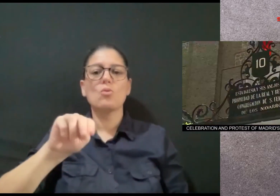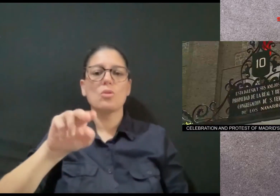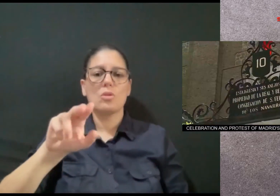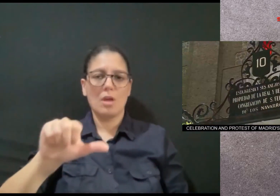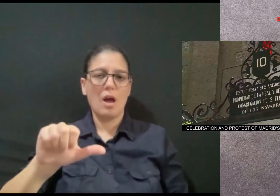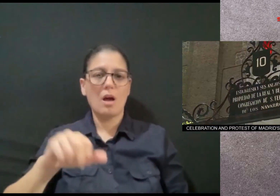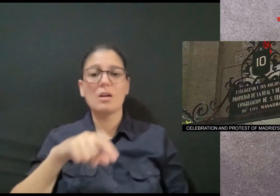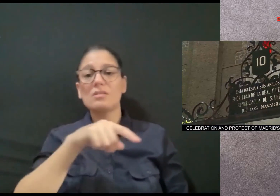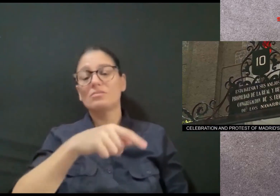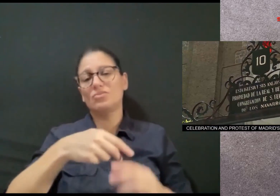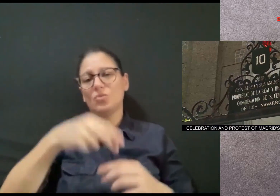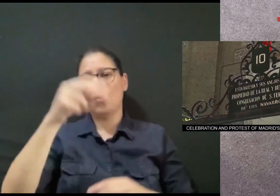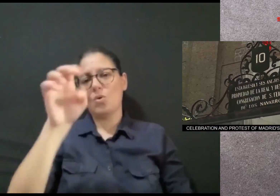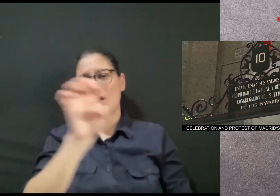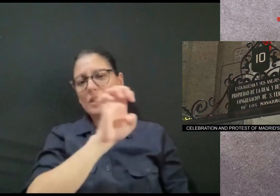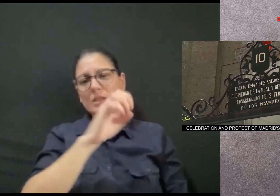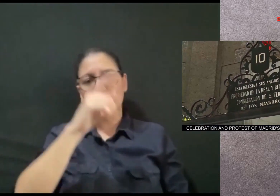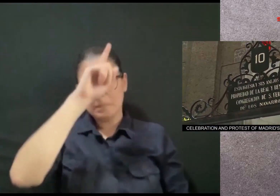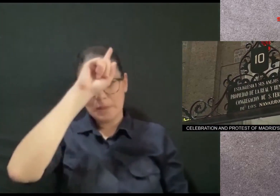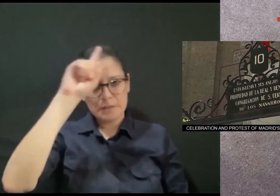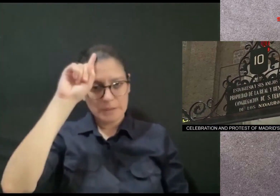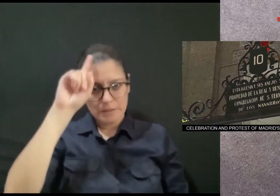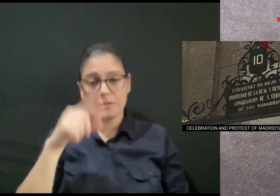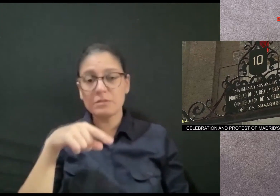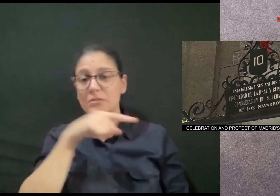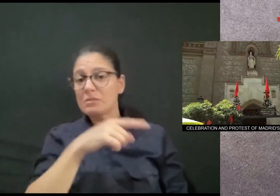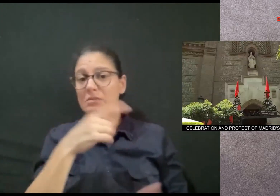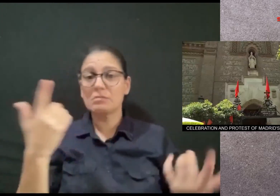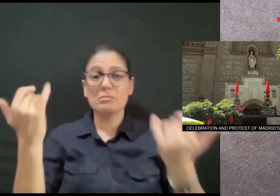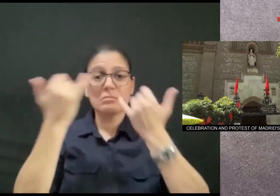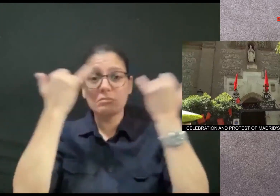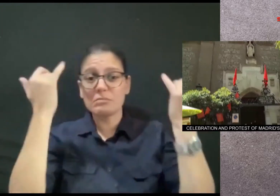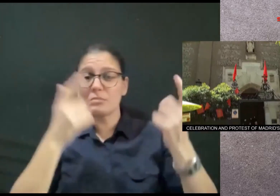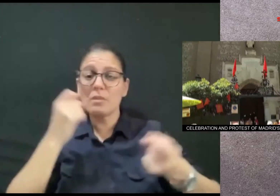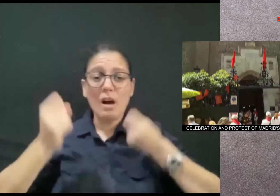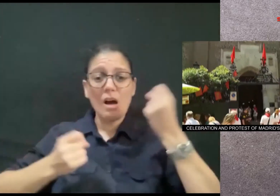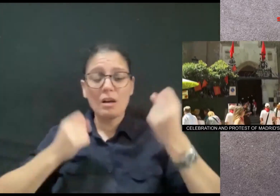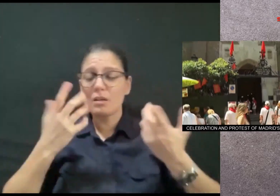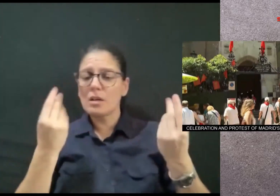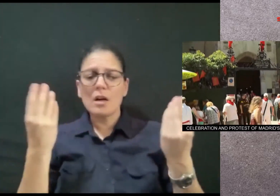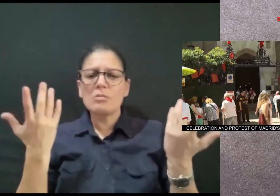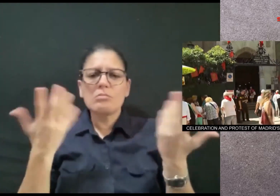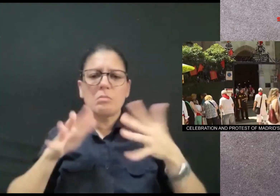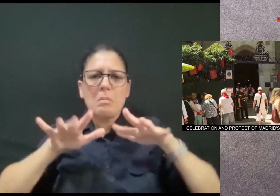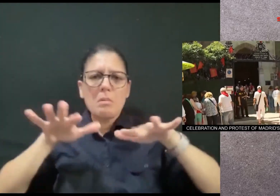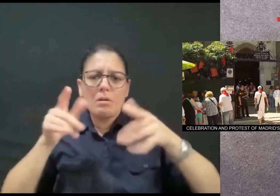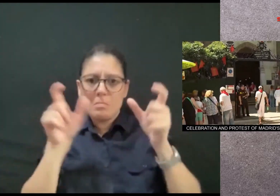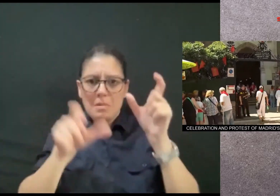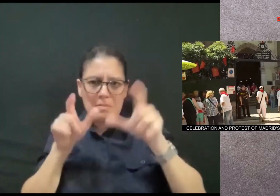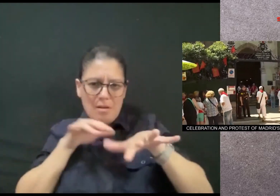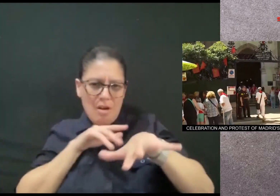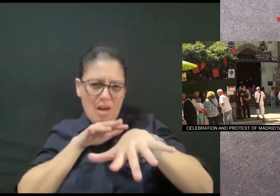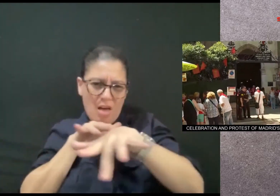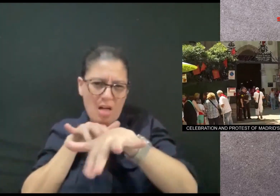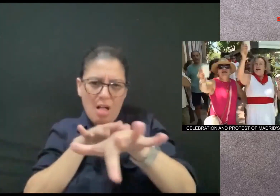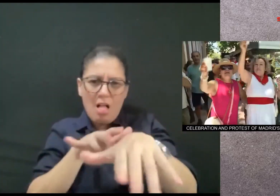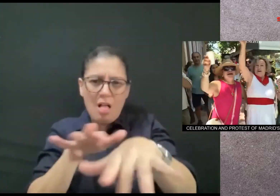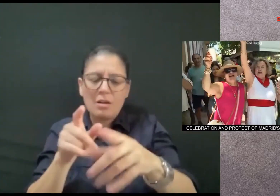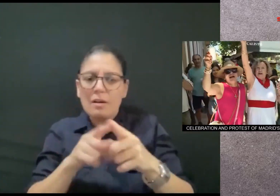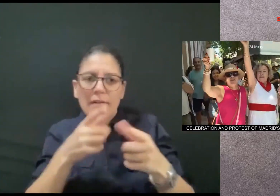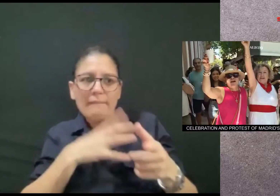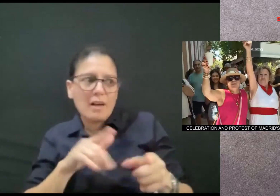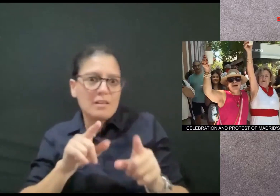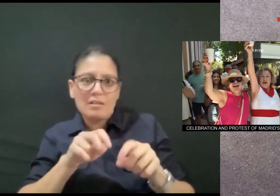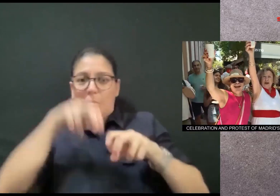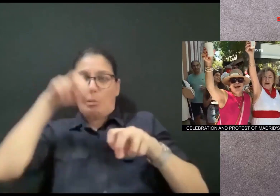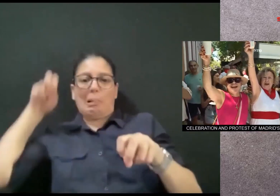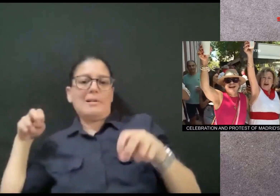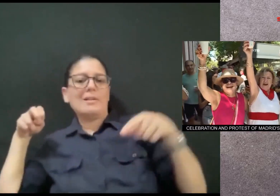every year in Pamplona which is about 250 miles northeast of Madrid in the bull running